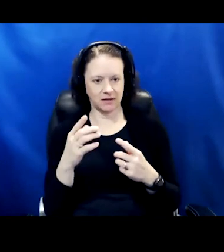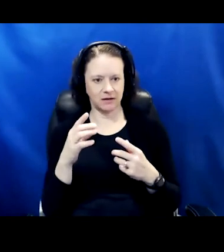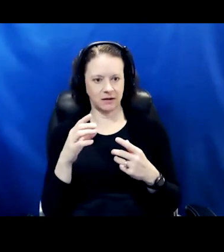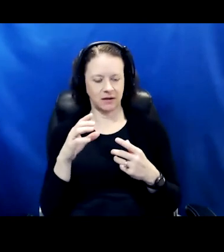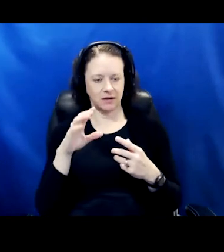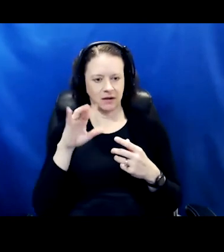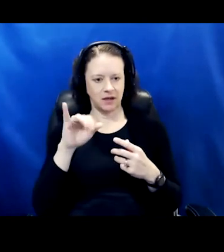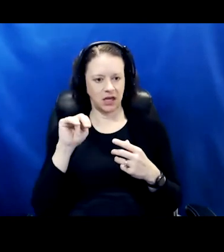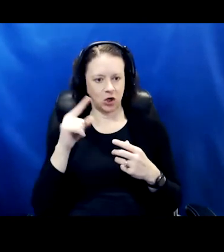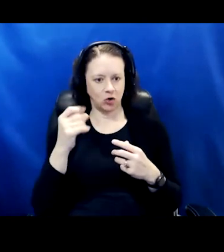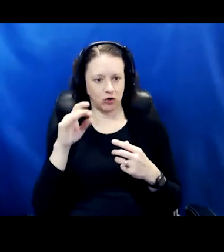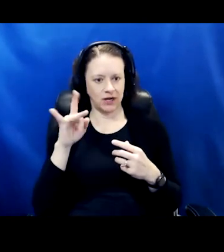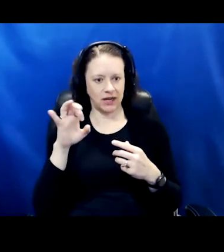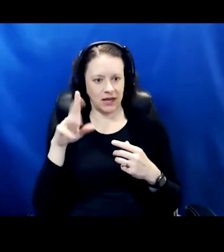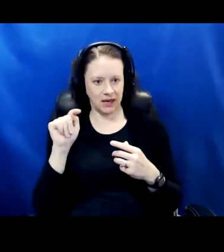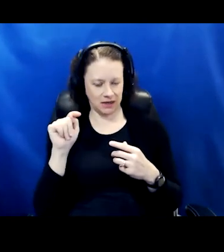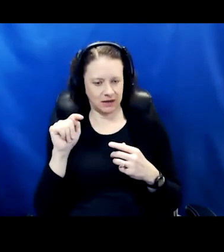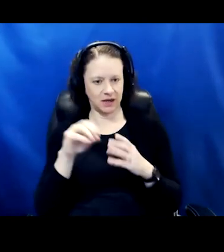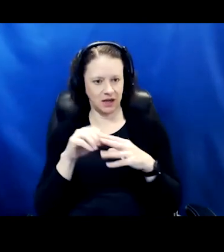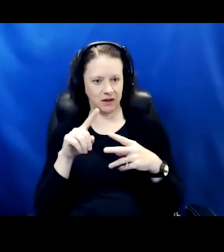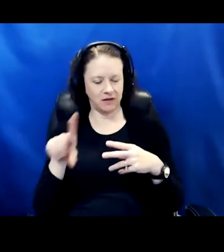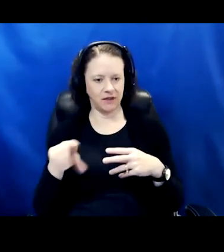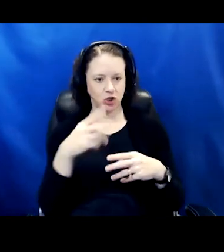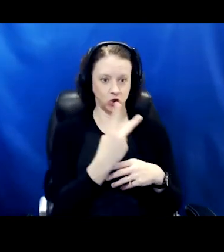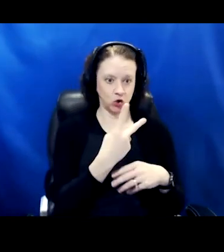and I only want to do the J and J. It would be safer for me.